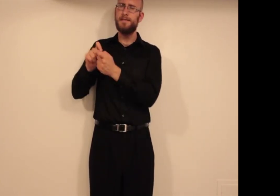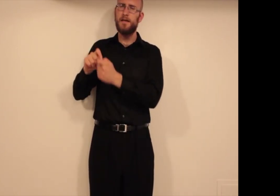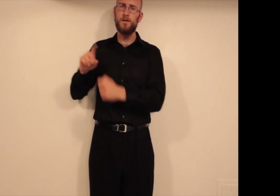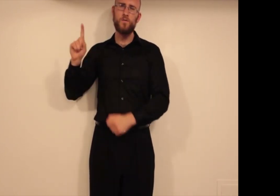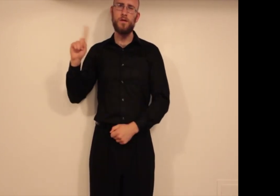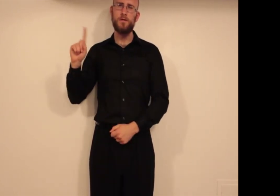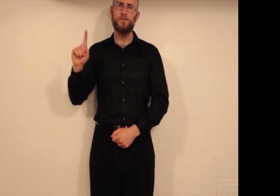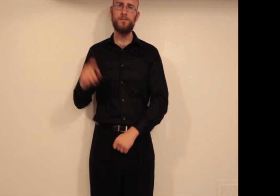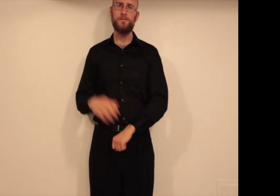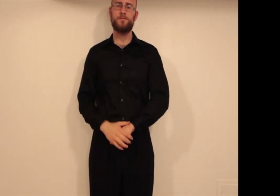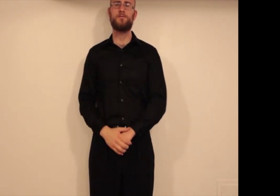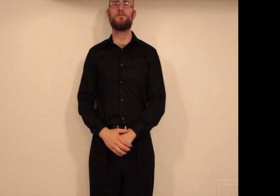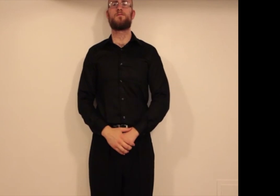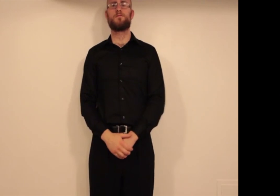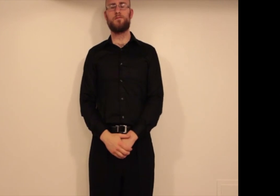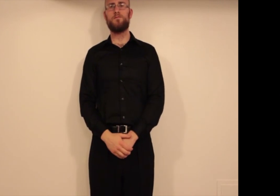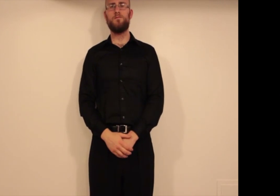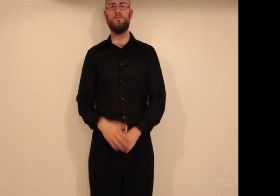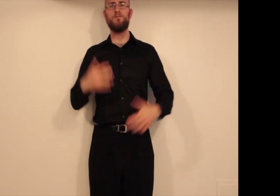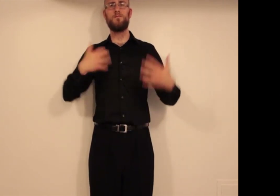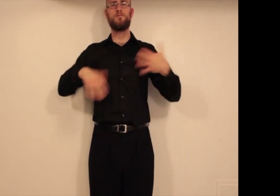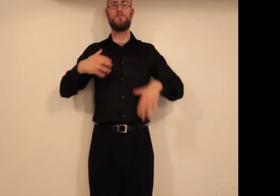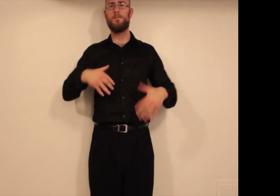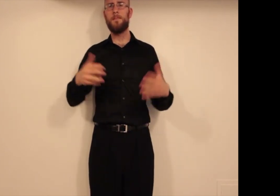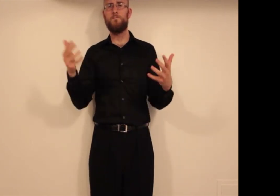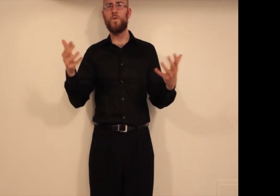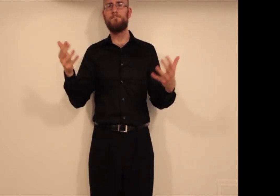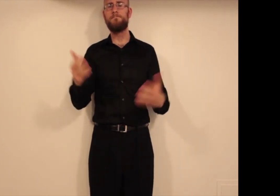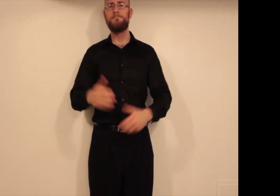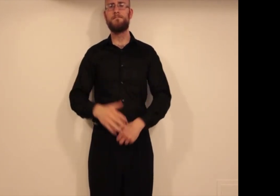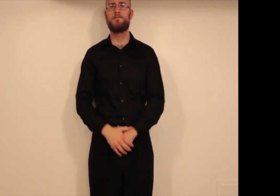But where exactly? What were you wearing?